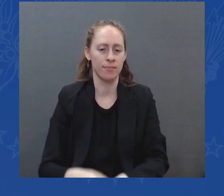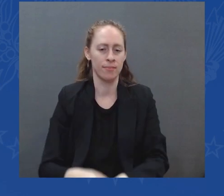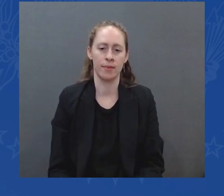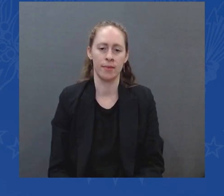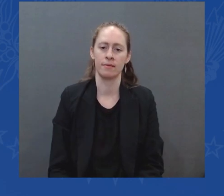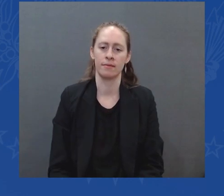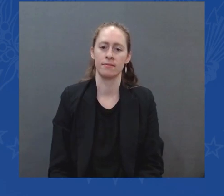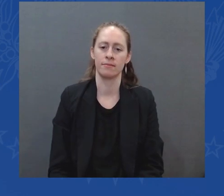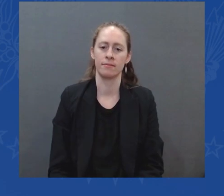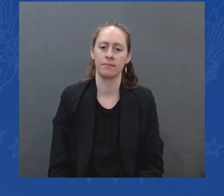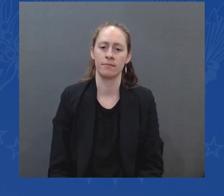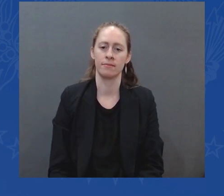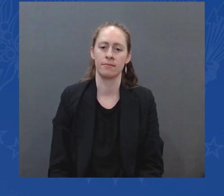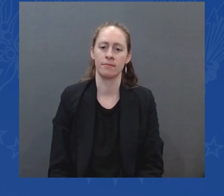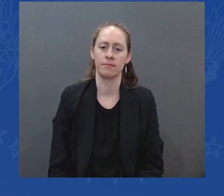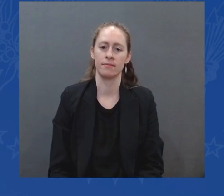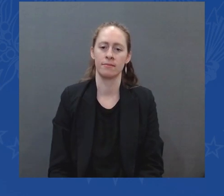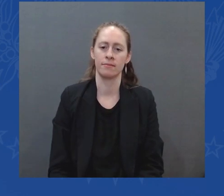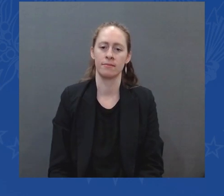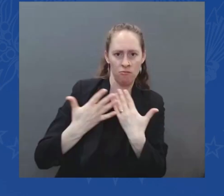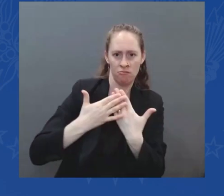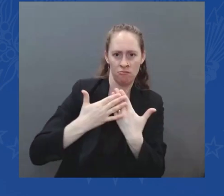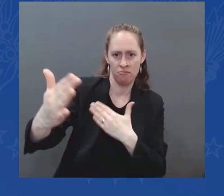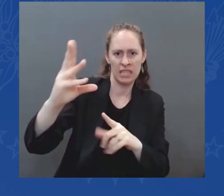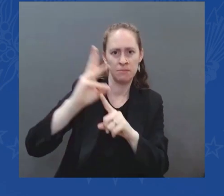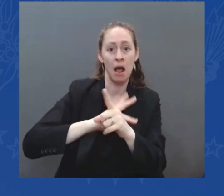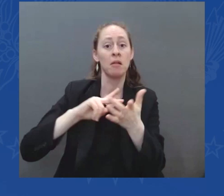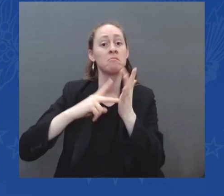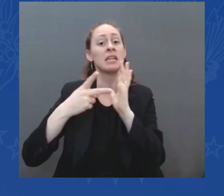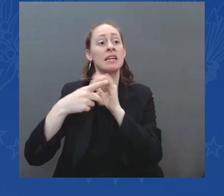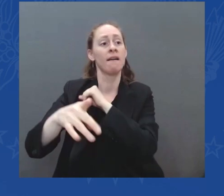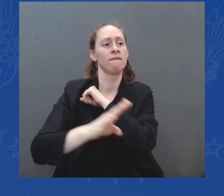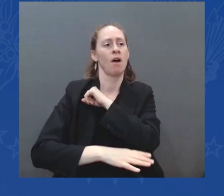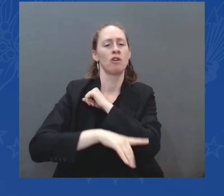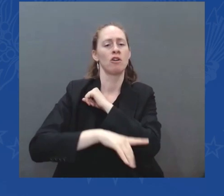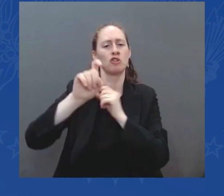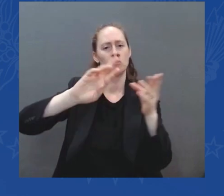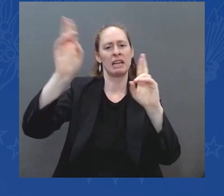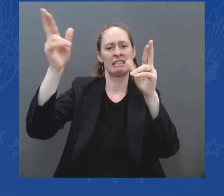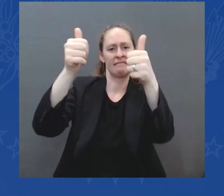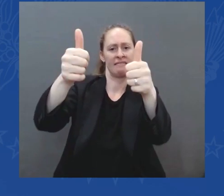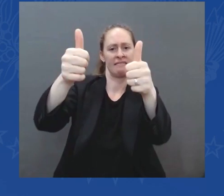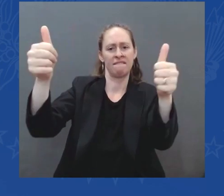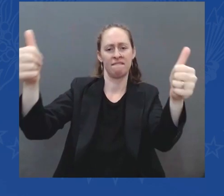And we'll use the revenue from selling the oil now to restock the Strategic Petroleum Reserve